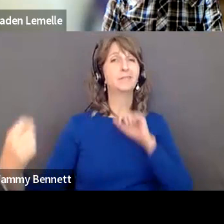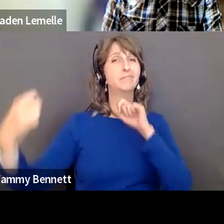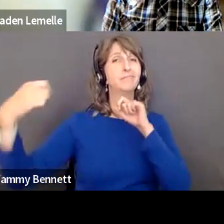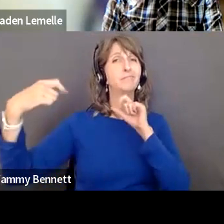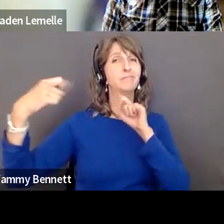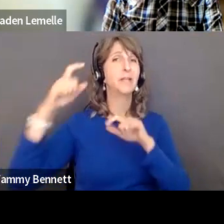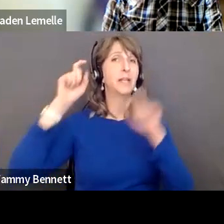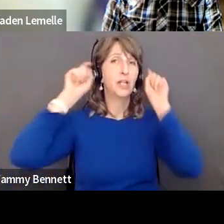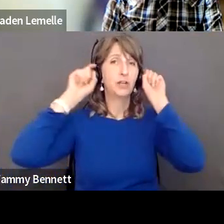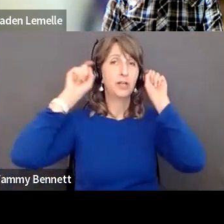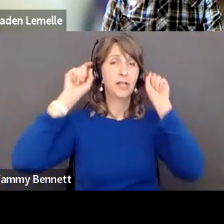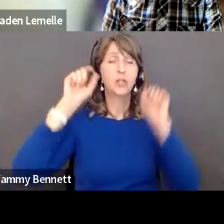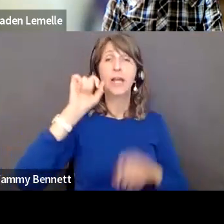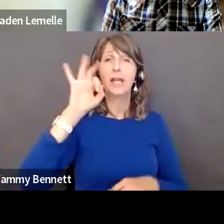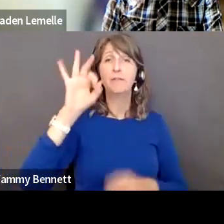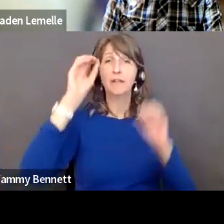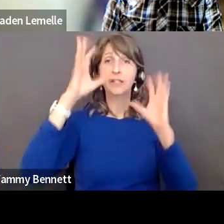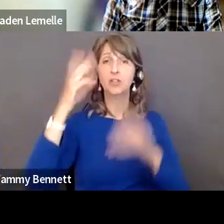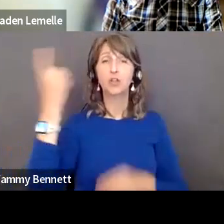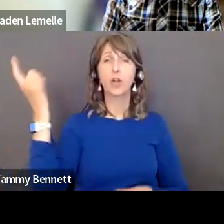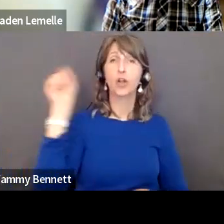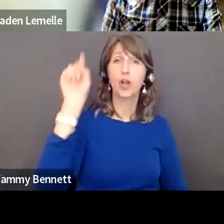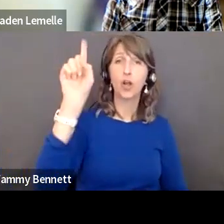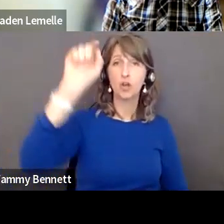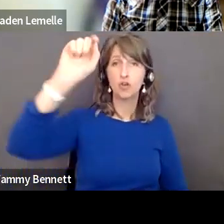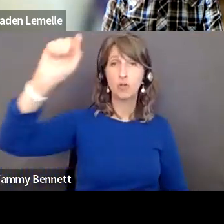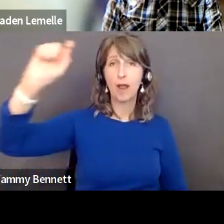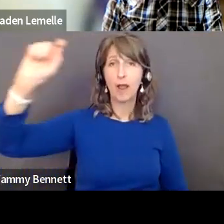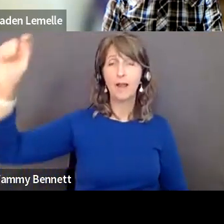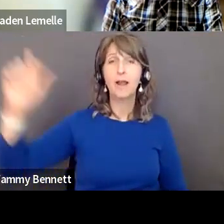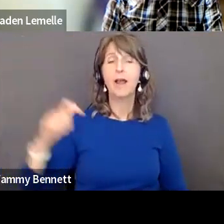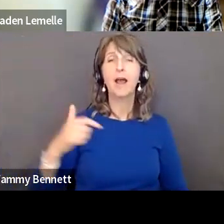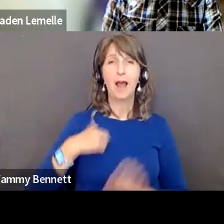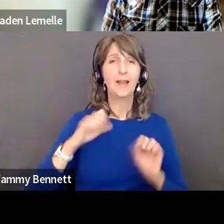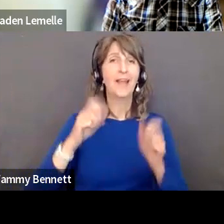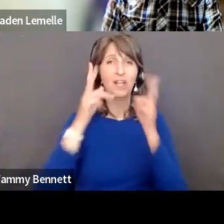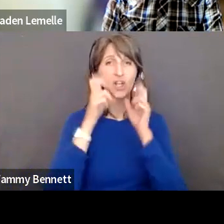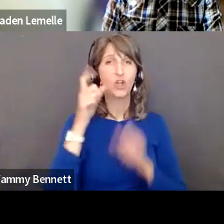So if you are facing the board at any time or had to walk out of the classroom, I could still be able to hear her.